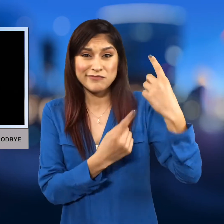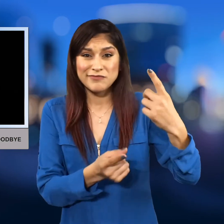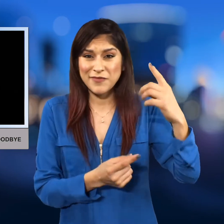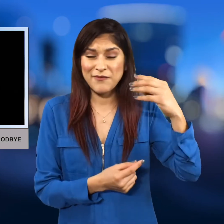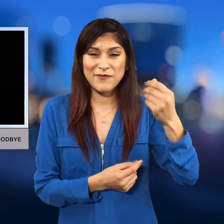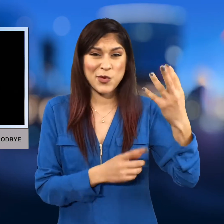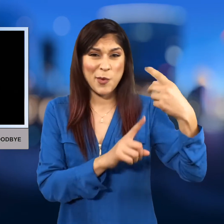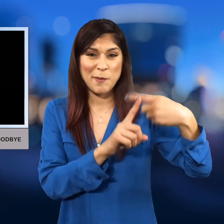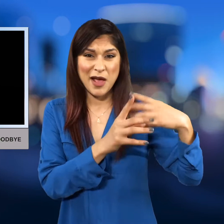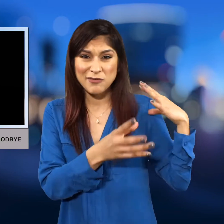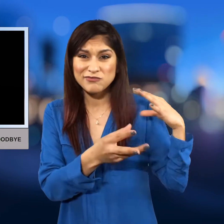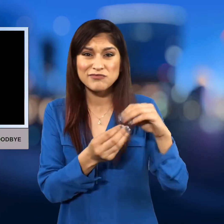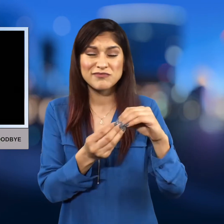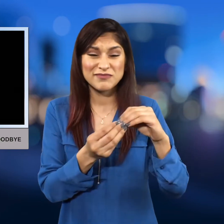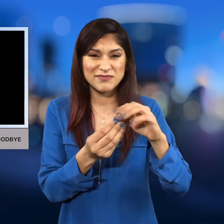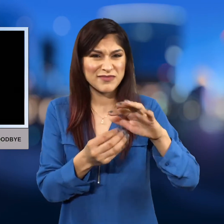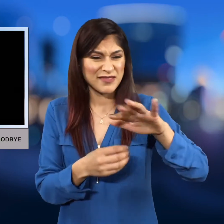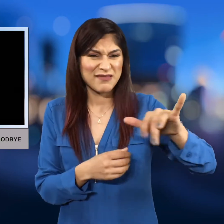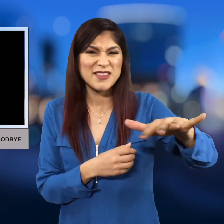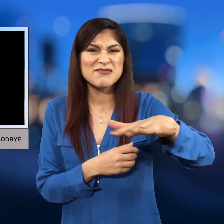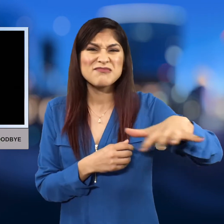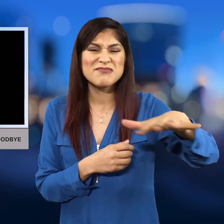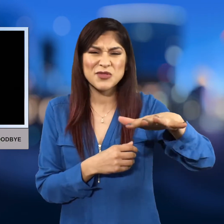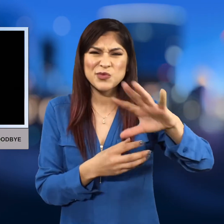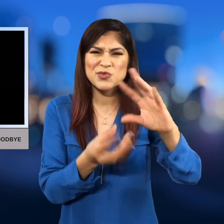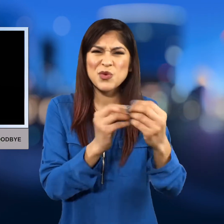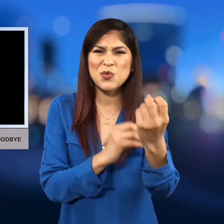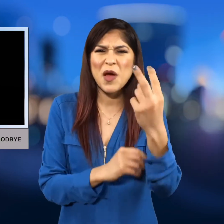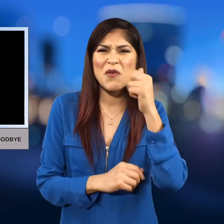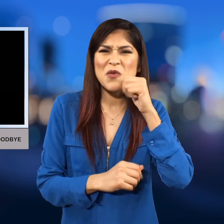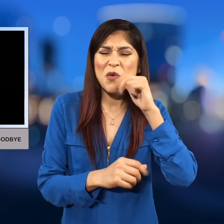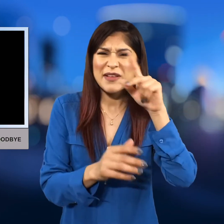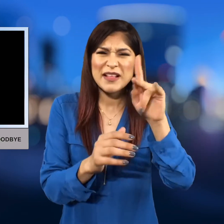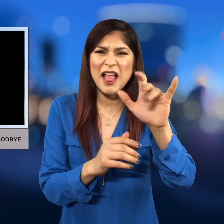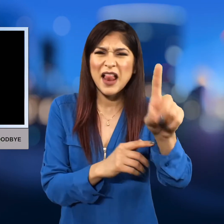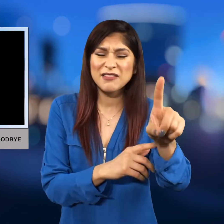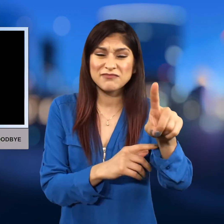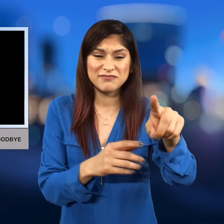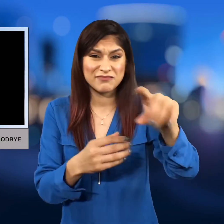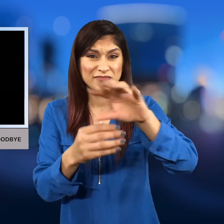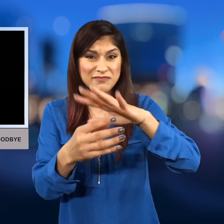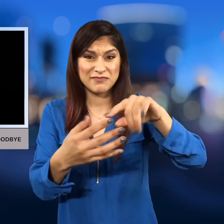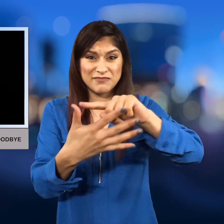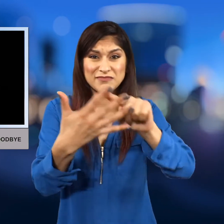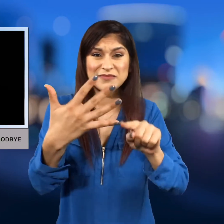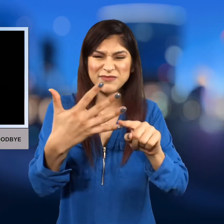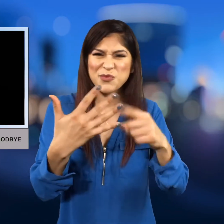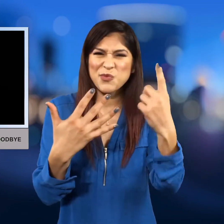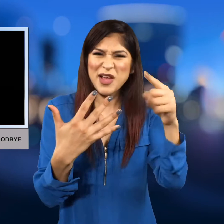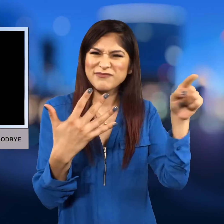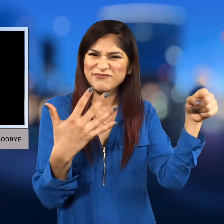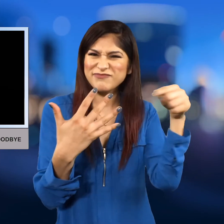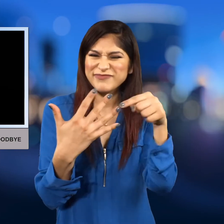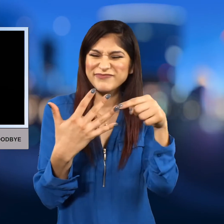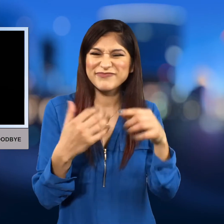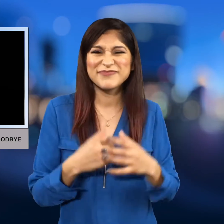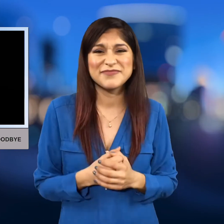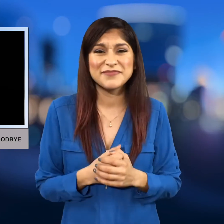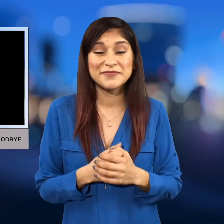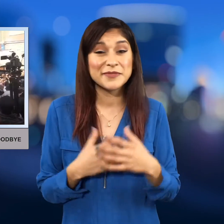Zainab is one of 12 girls who have been killed in the area over the last few months.